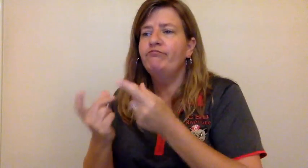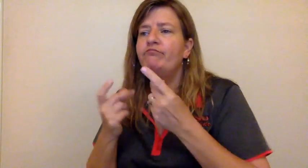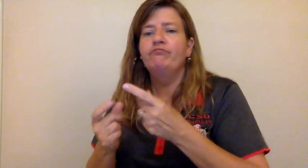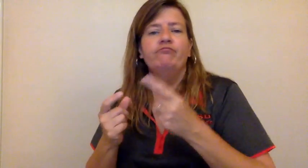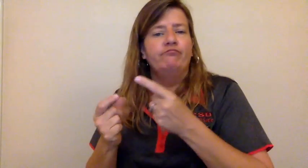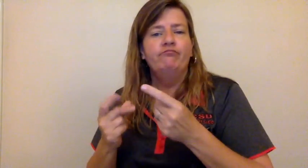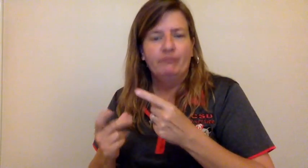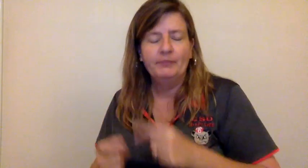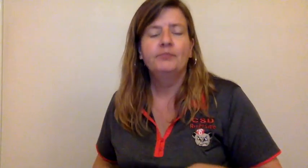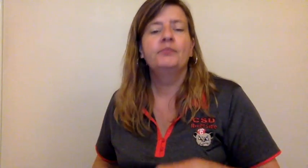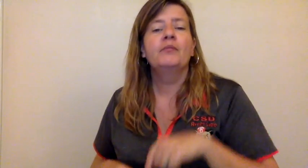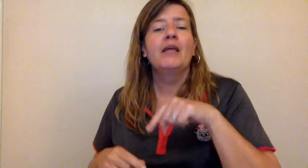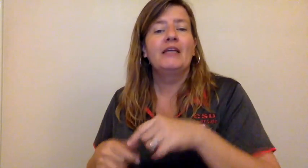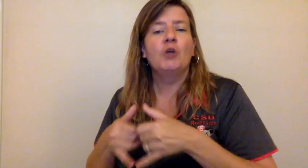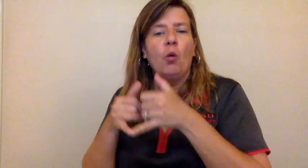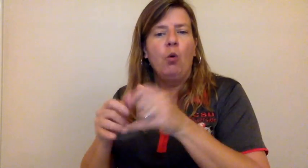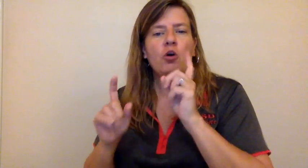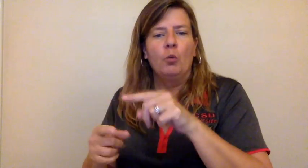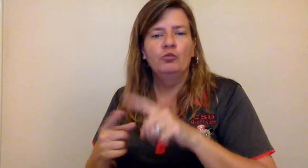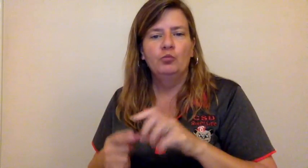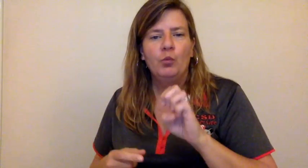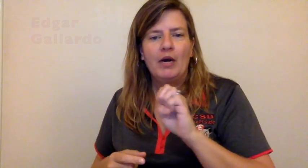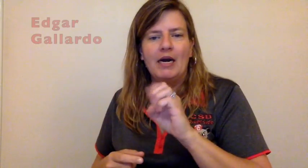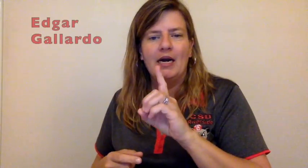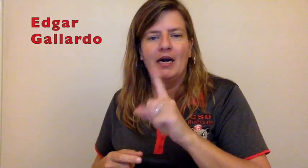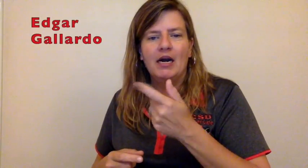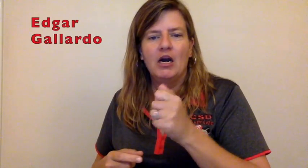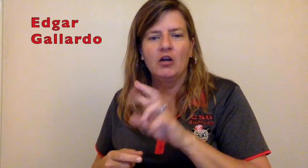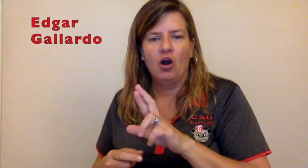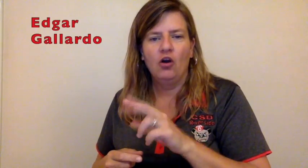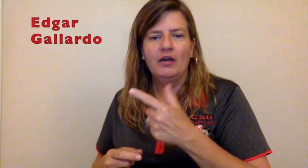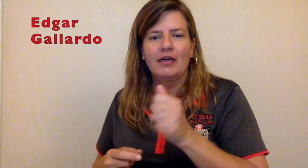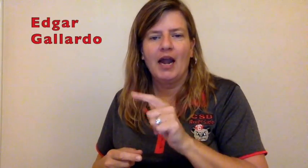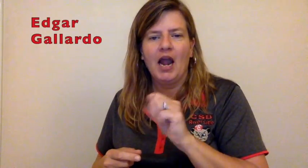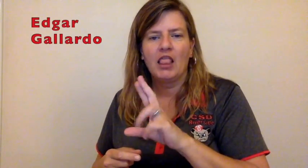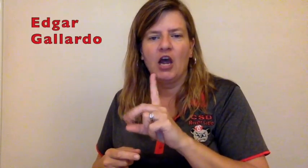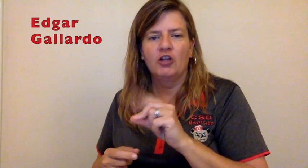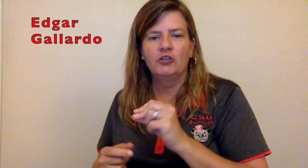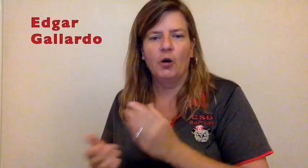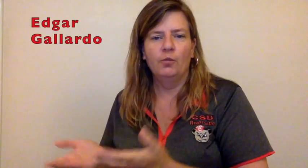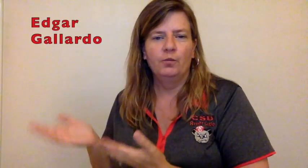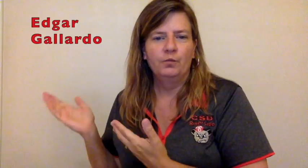ability to do the duties, and this employee is Edgar Guyardo.